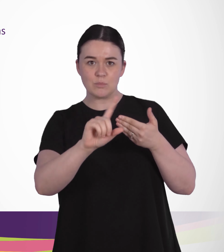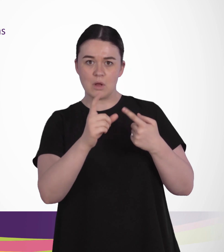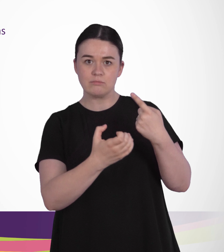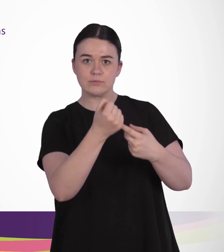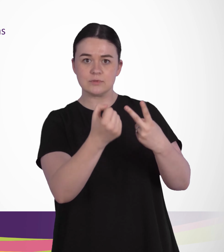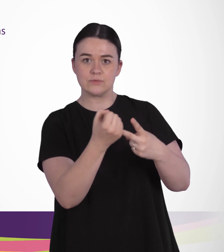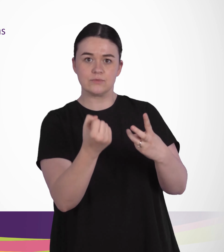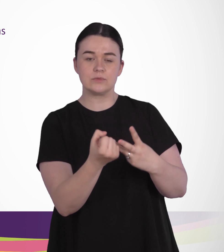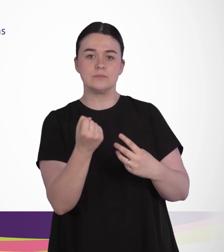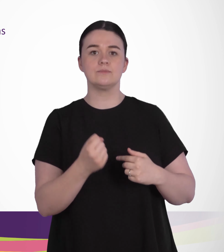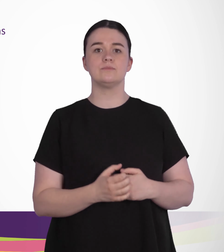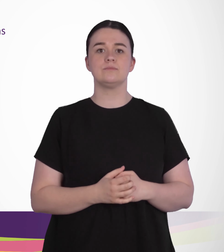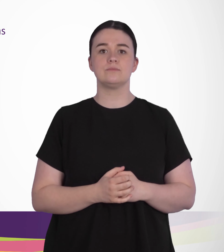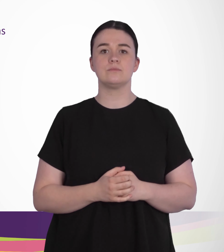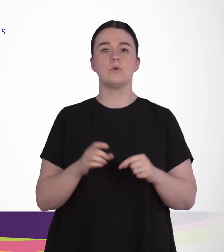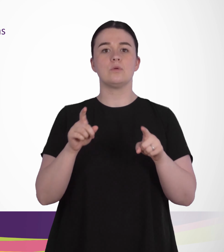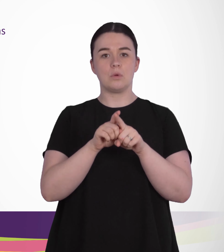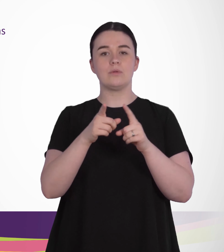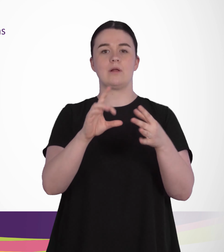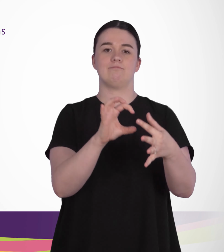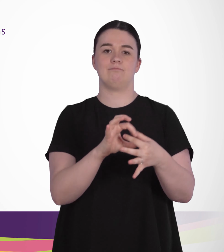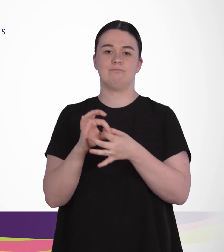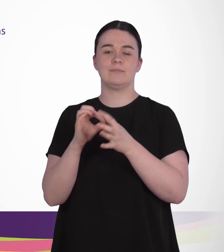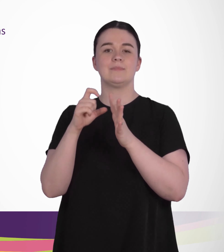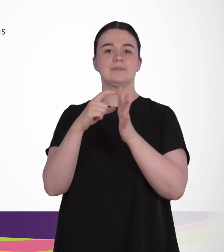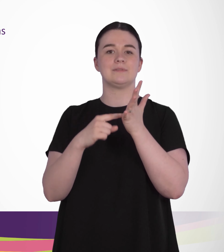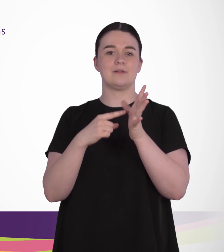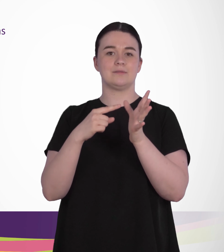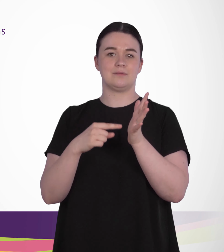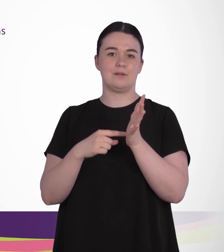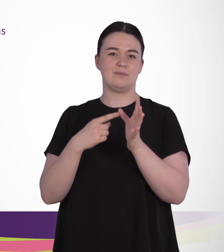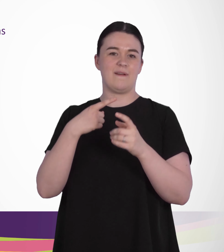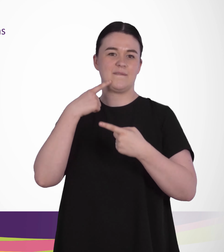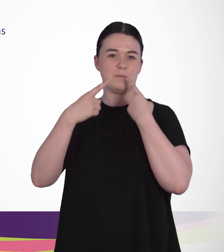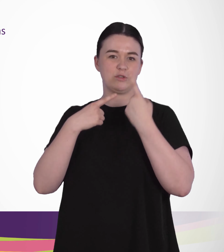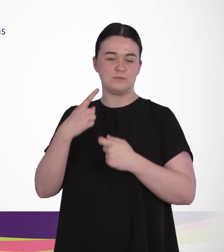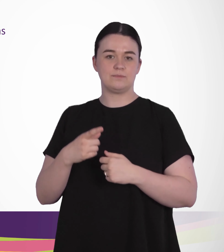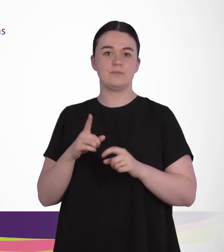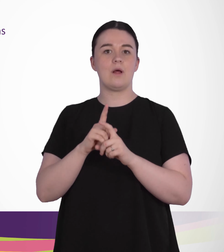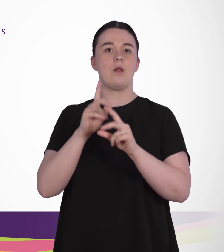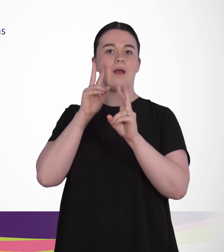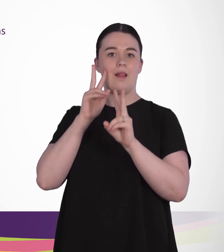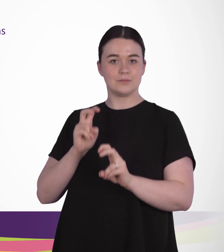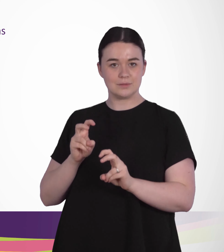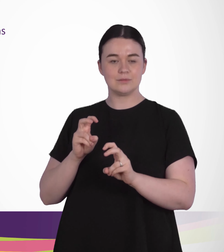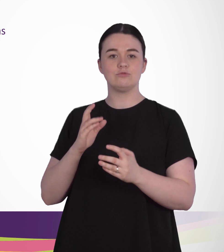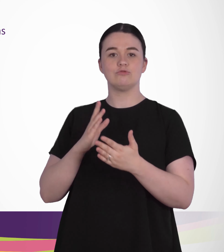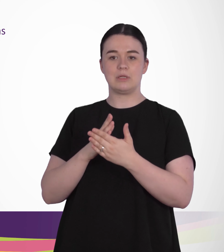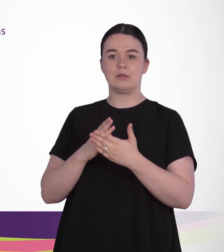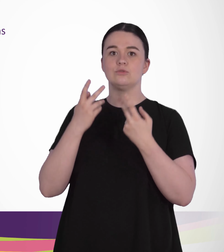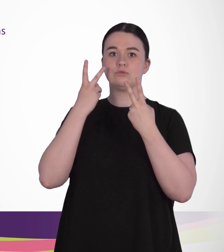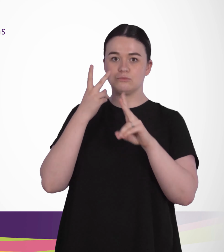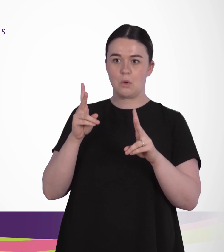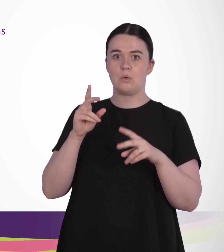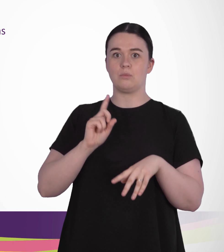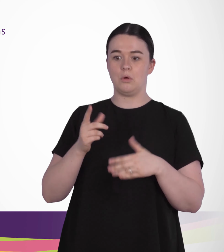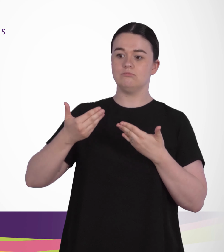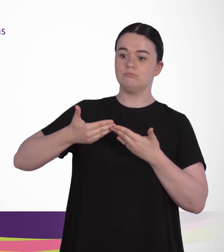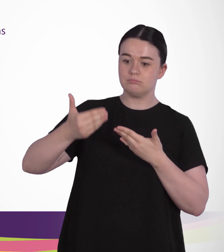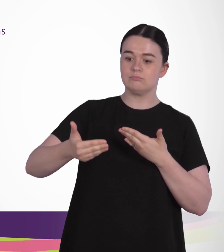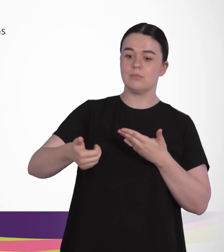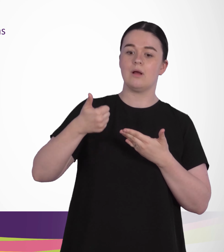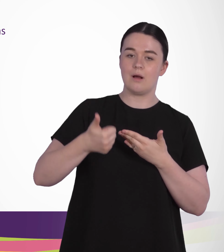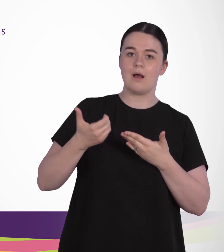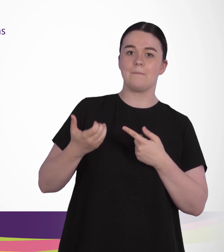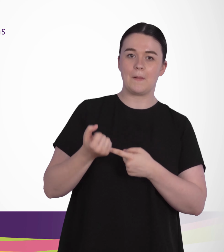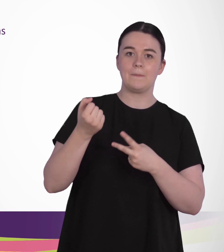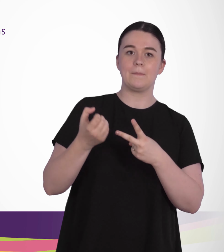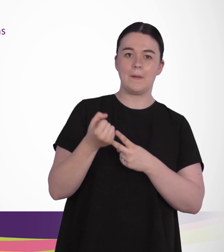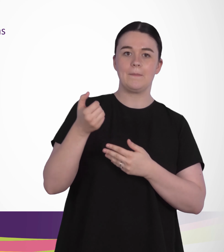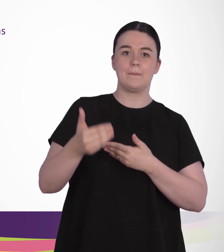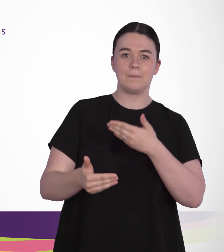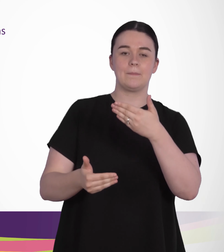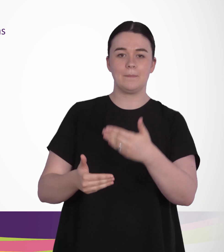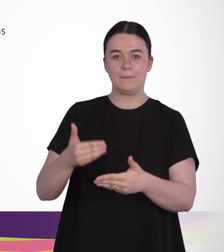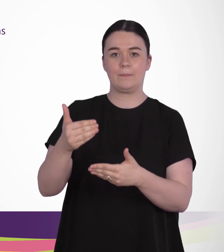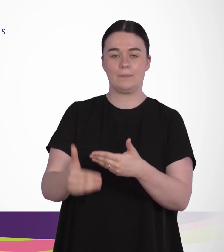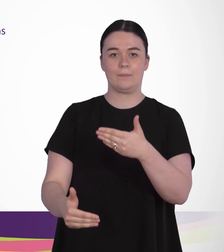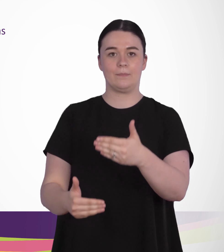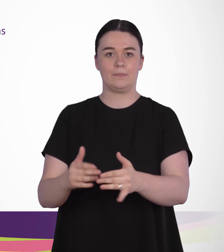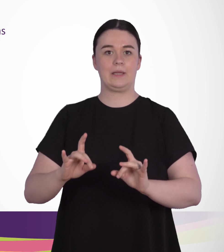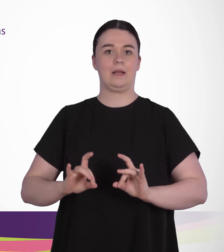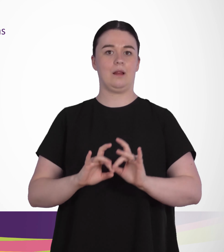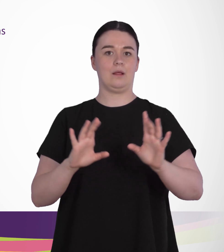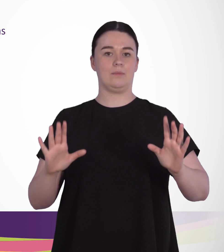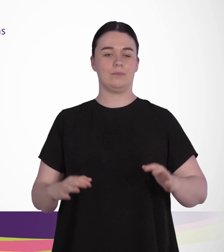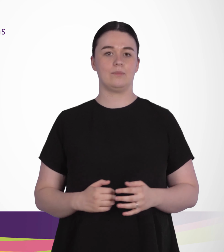and associated data collection and analysis to adequately measure progress.